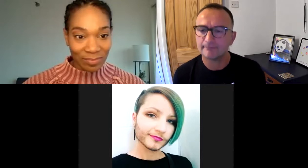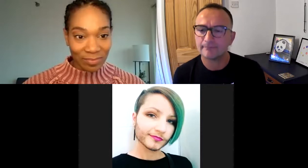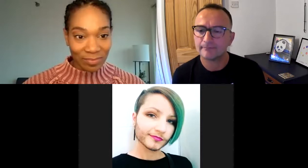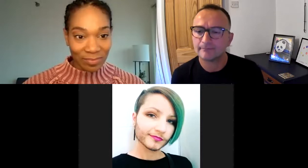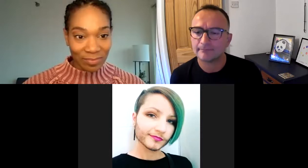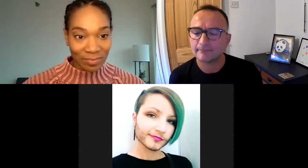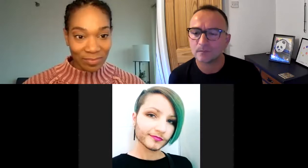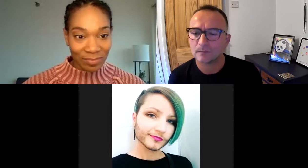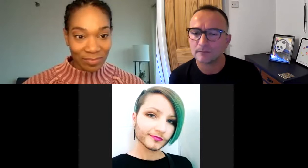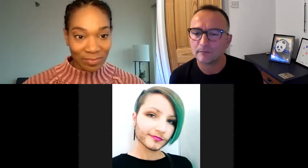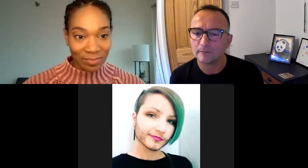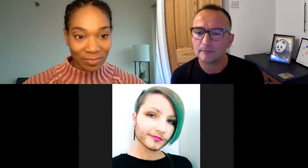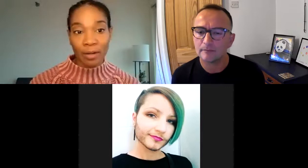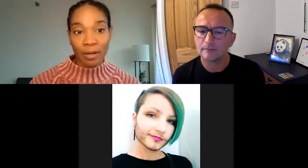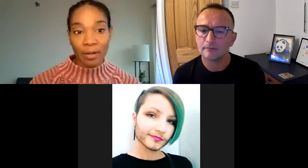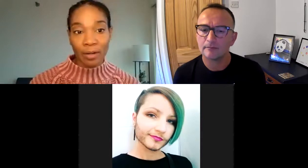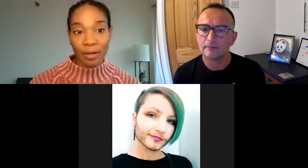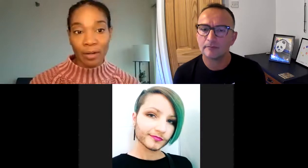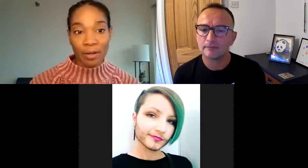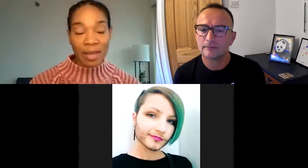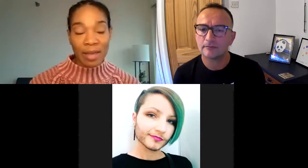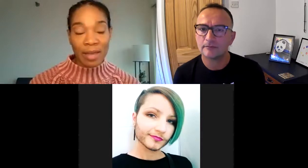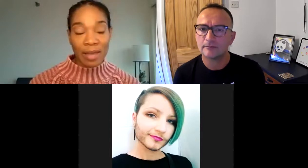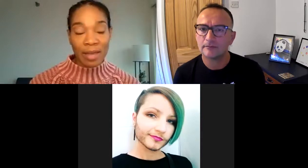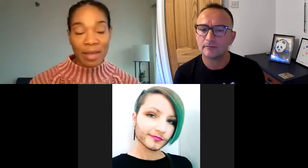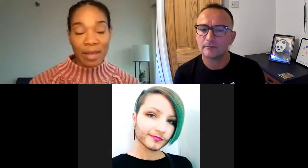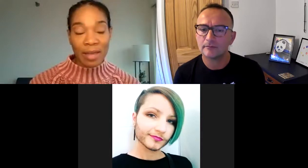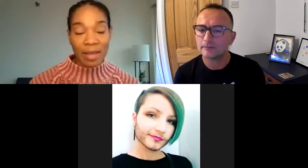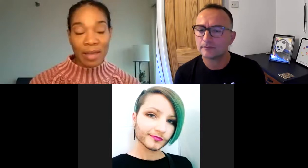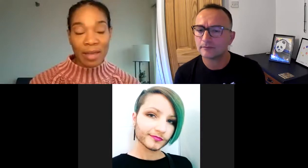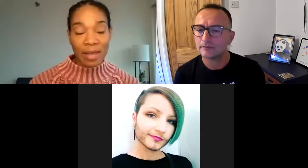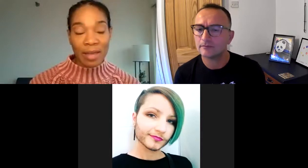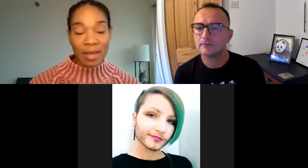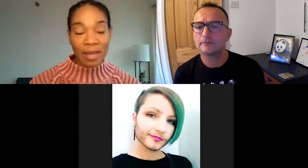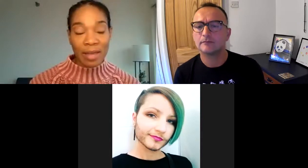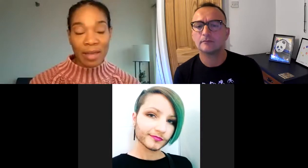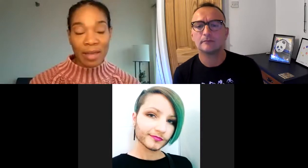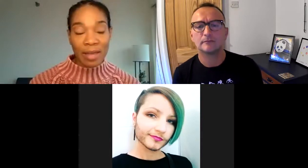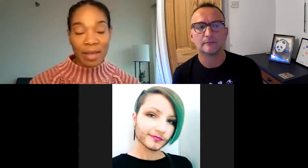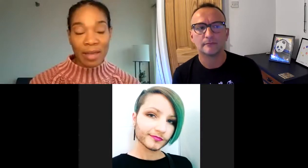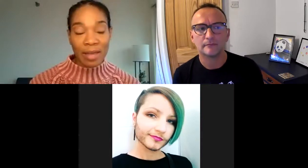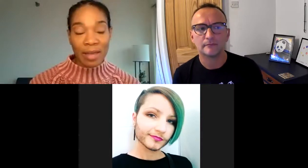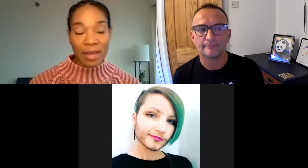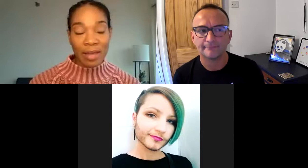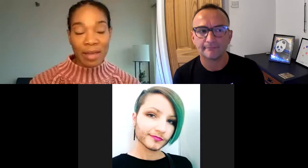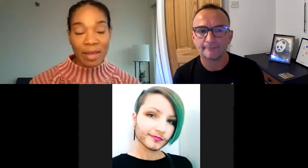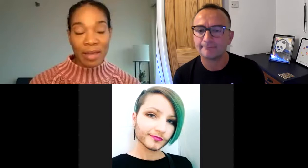resource and dictionary of our language and every one who I met were hands on to say absolutely.